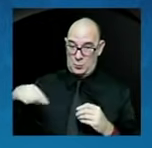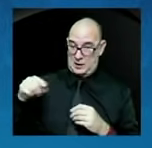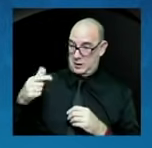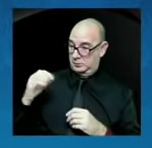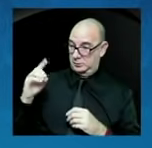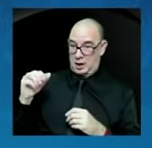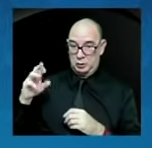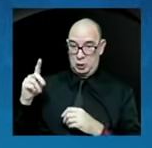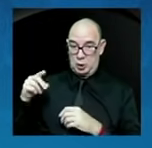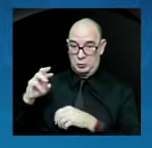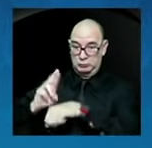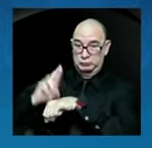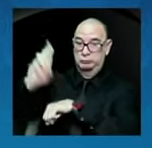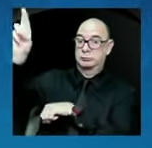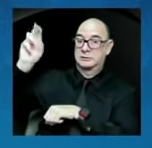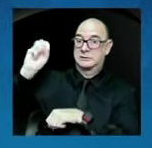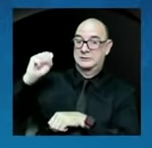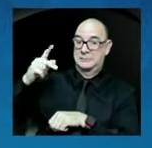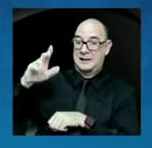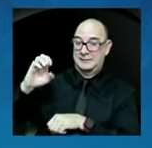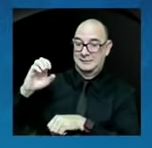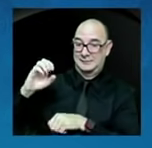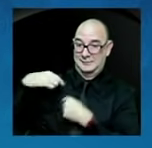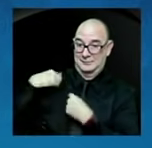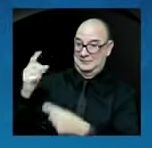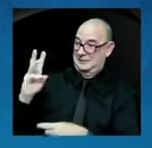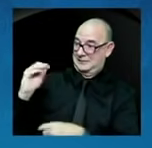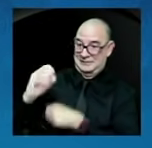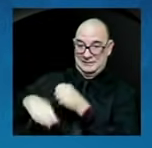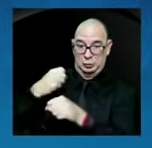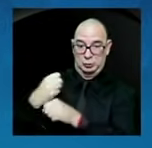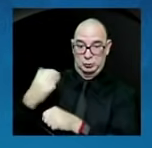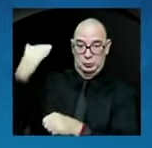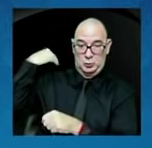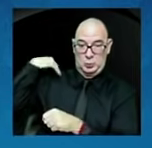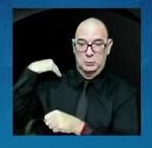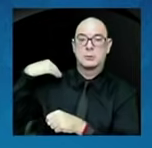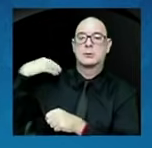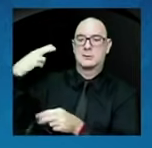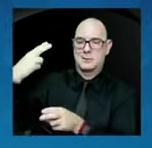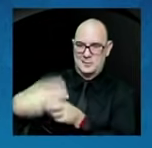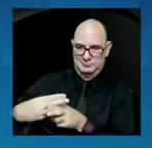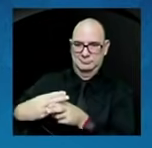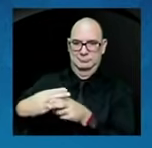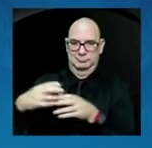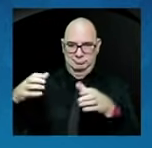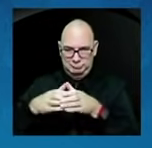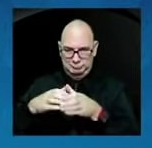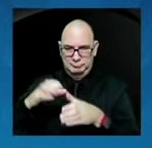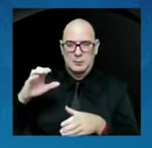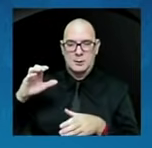WHEN ALAN SHEPAE PS LAUNCHED INO